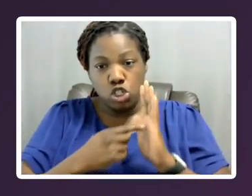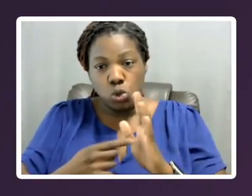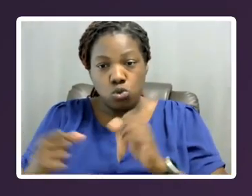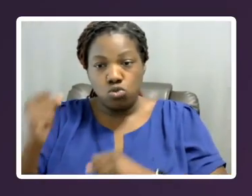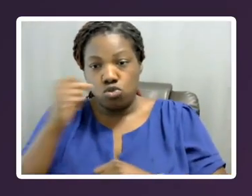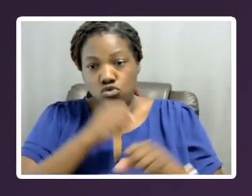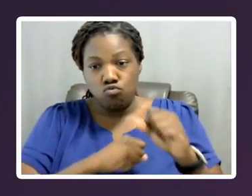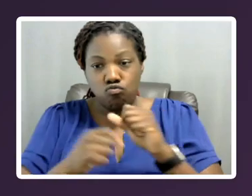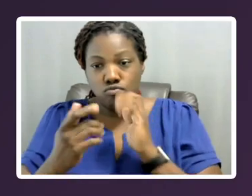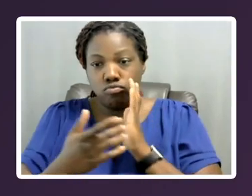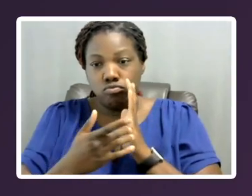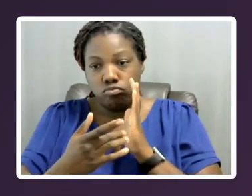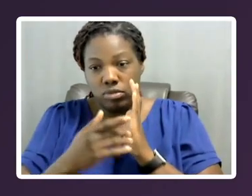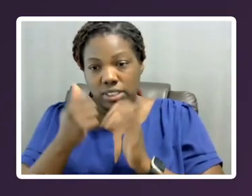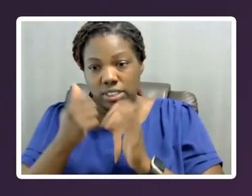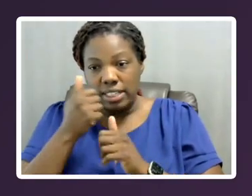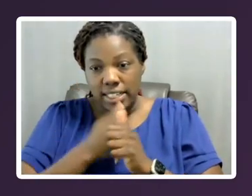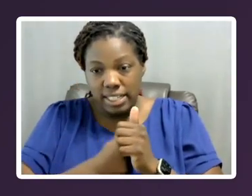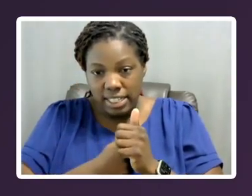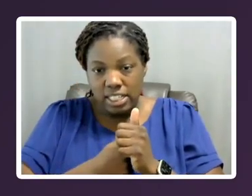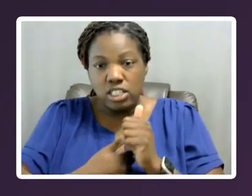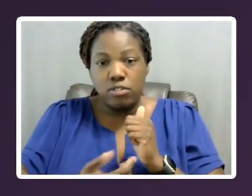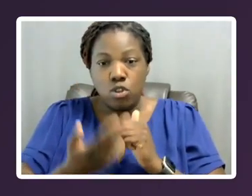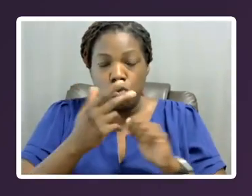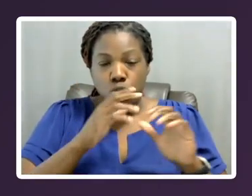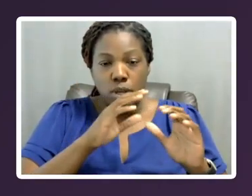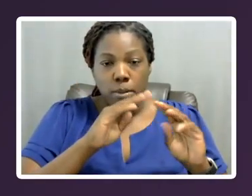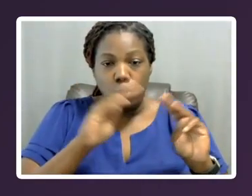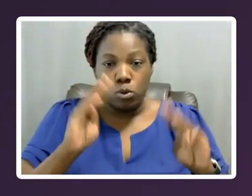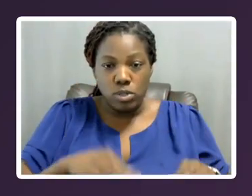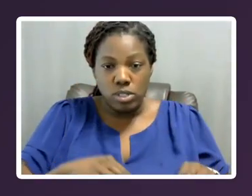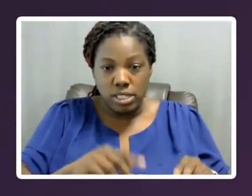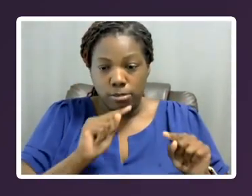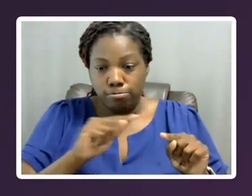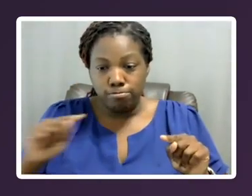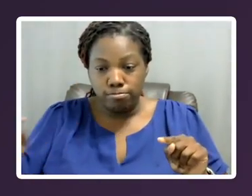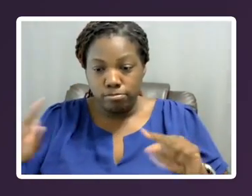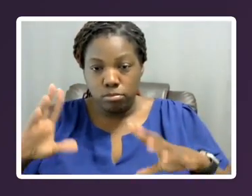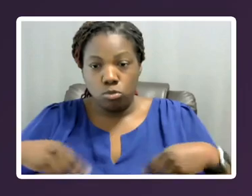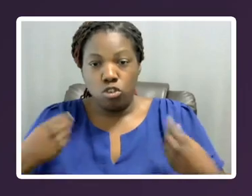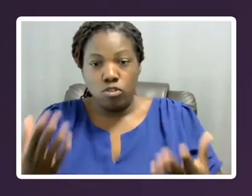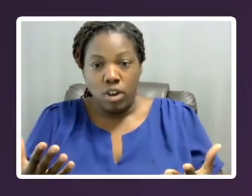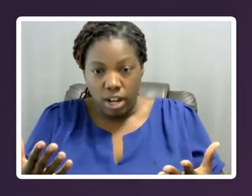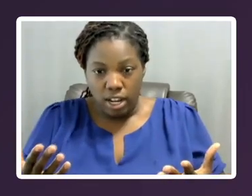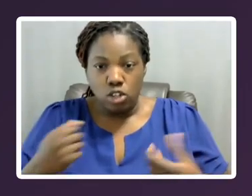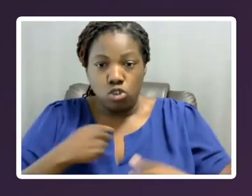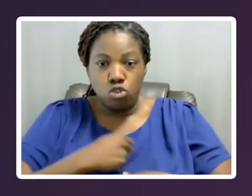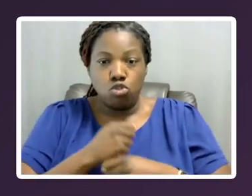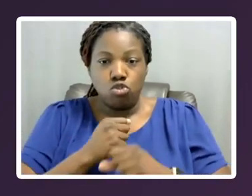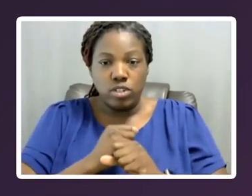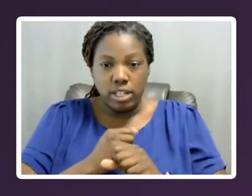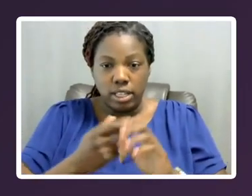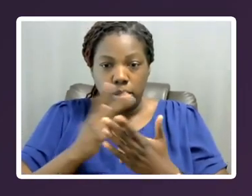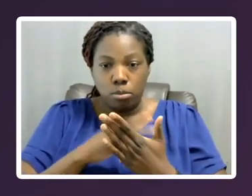that each of the three museums had to offer to collectively create the projects. And today you